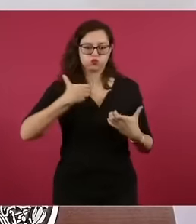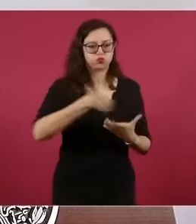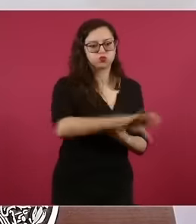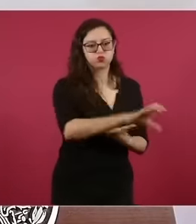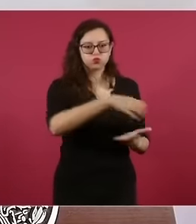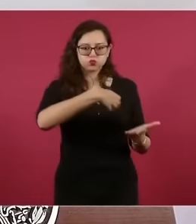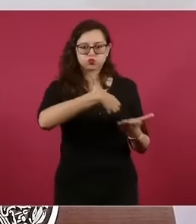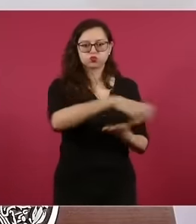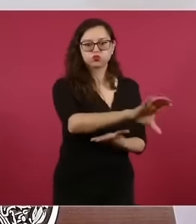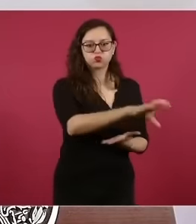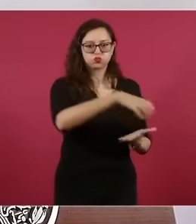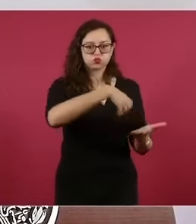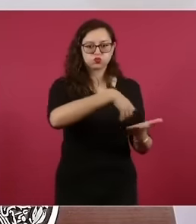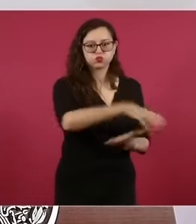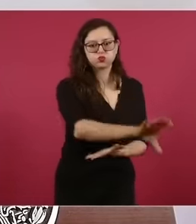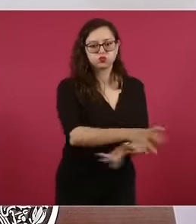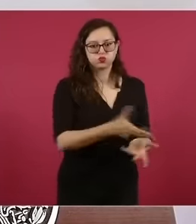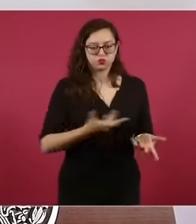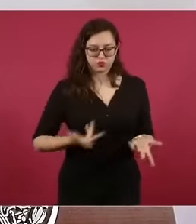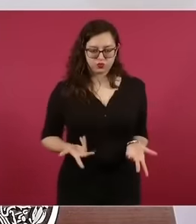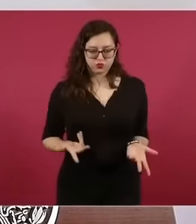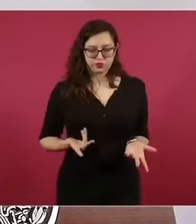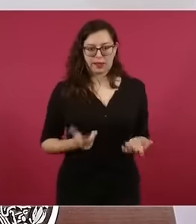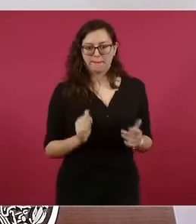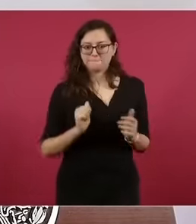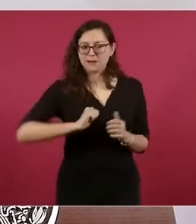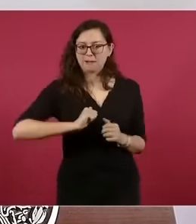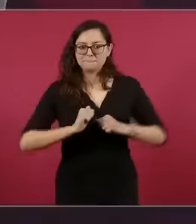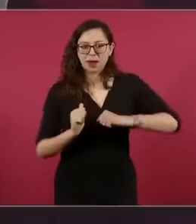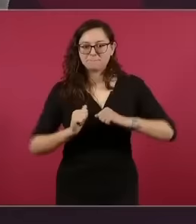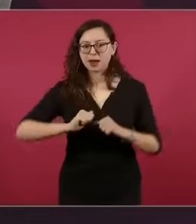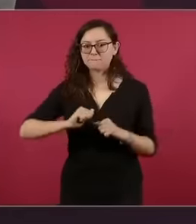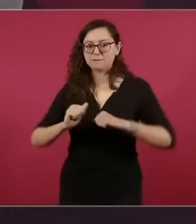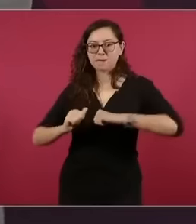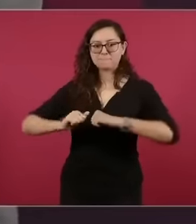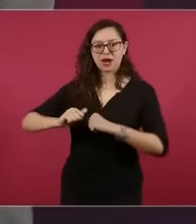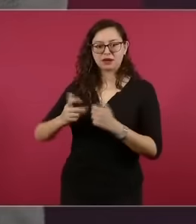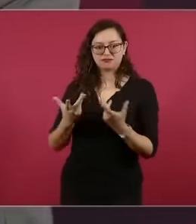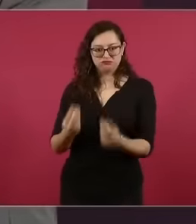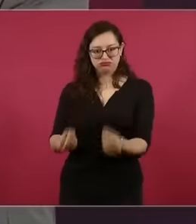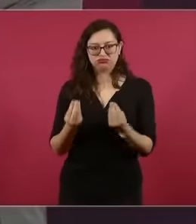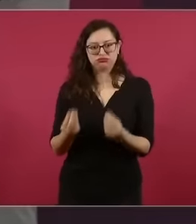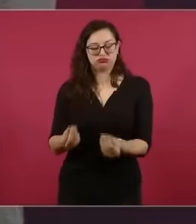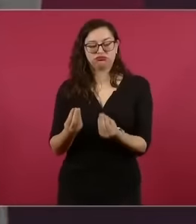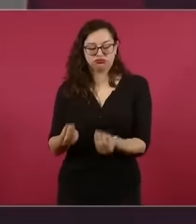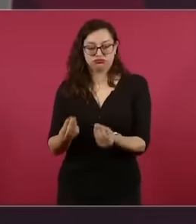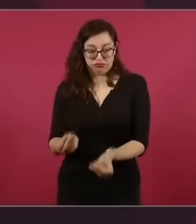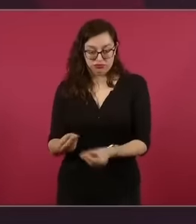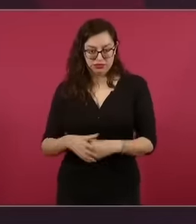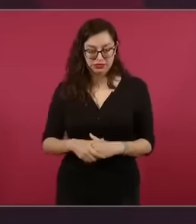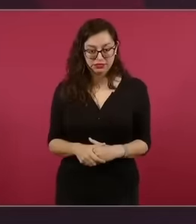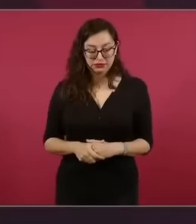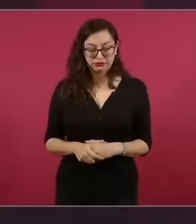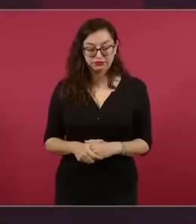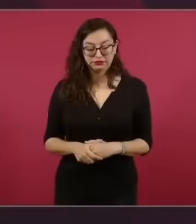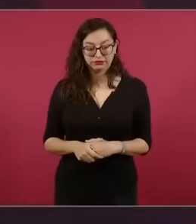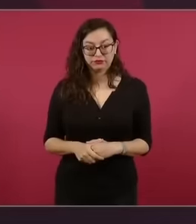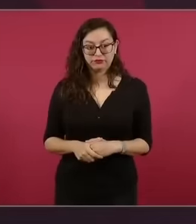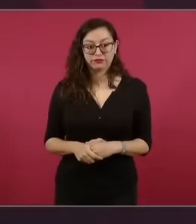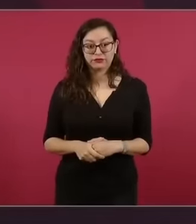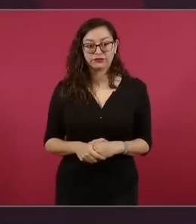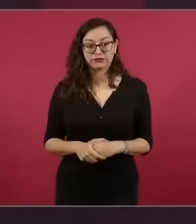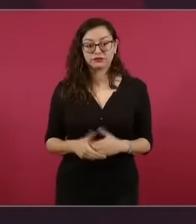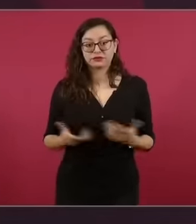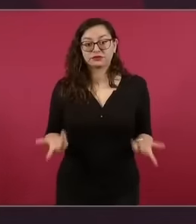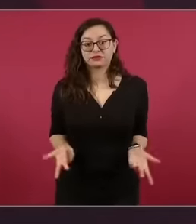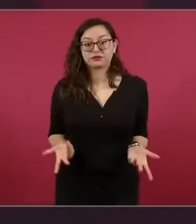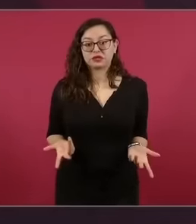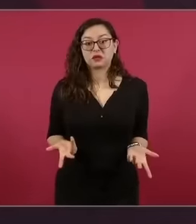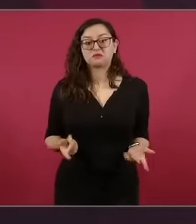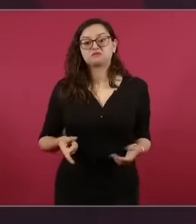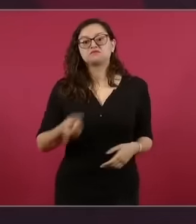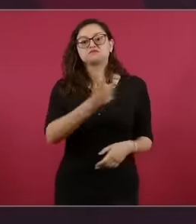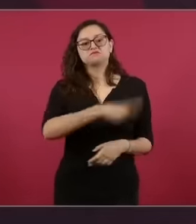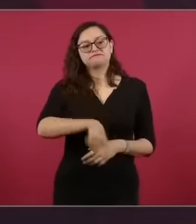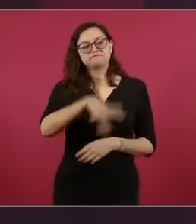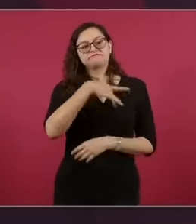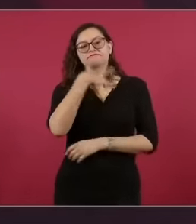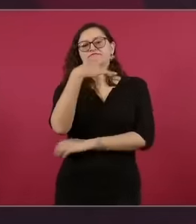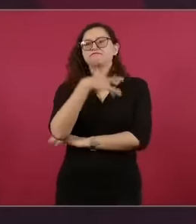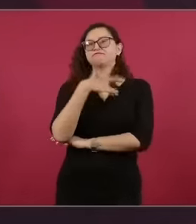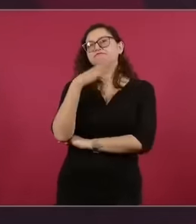influence they could deciding who to give a prize for